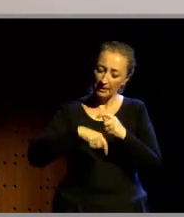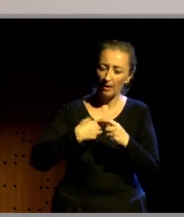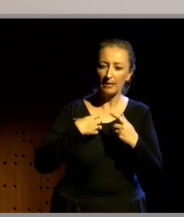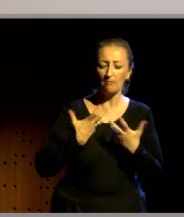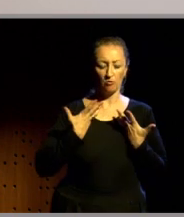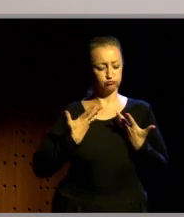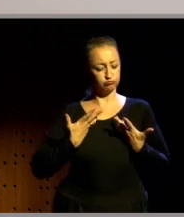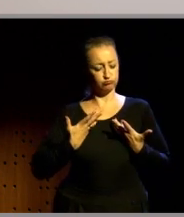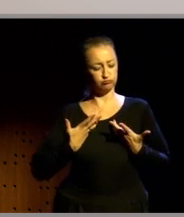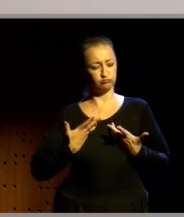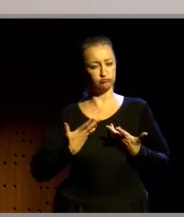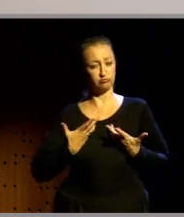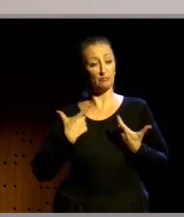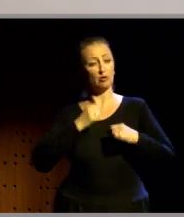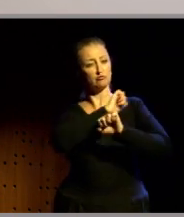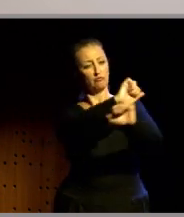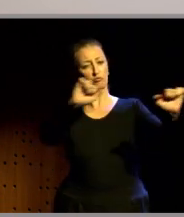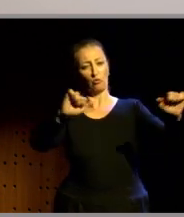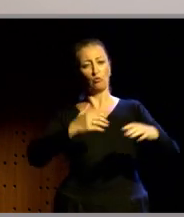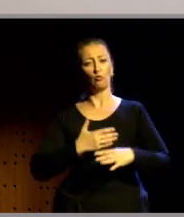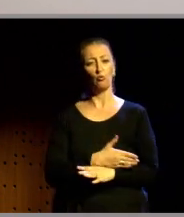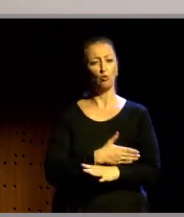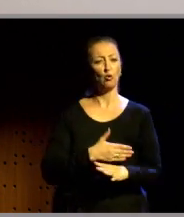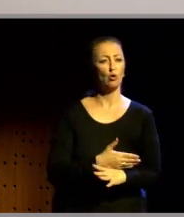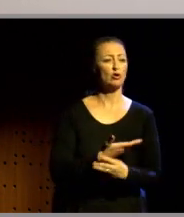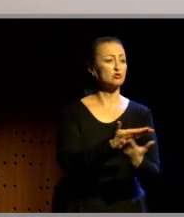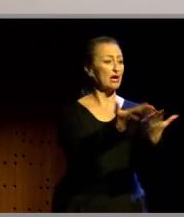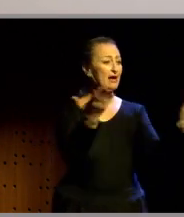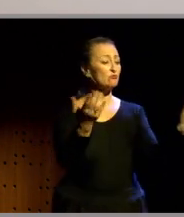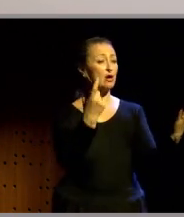So, for everybody who is being acknowledged tonight,